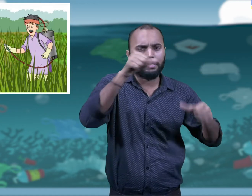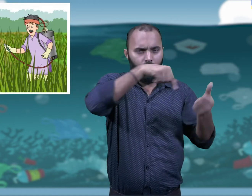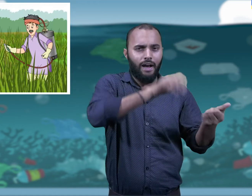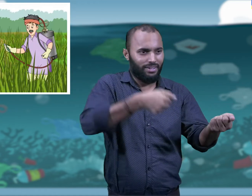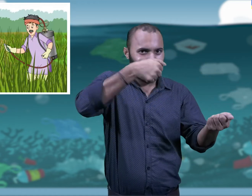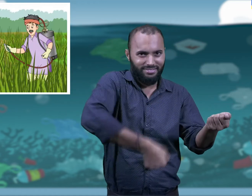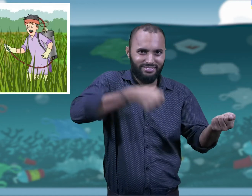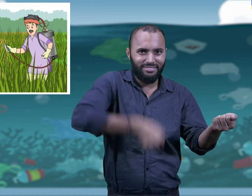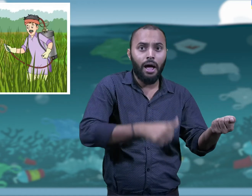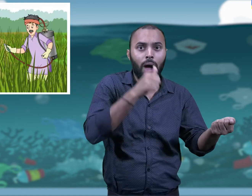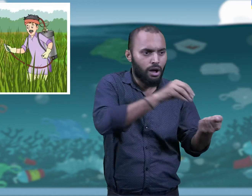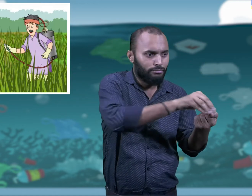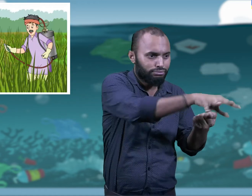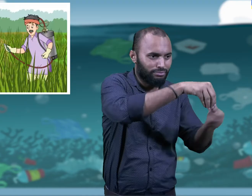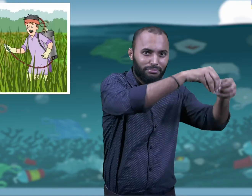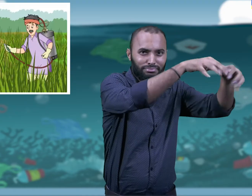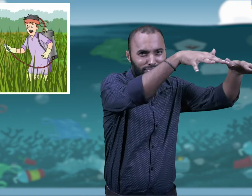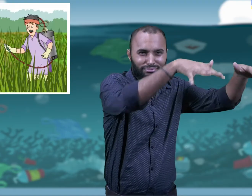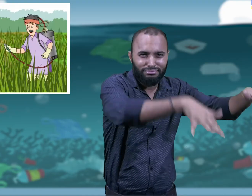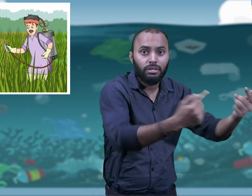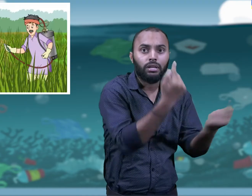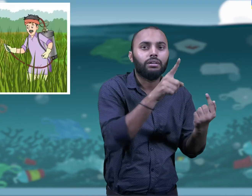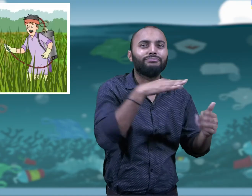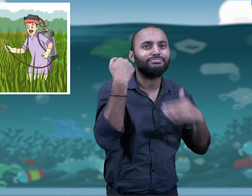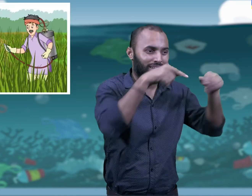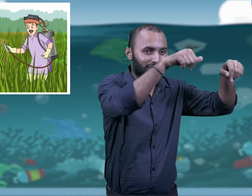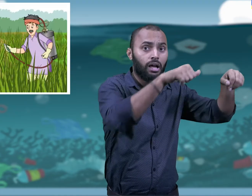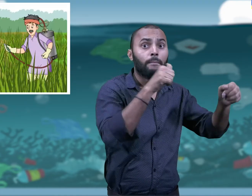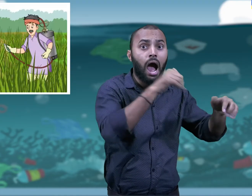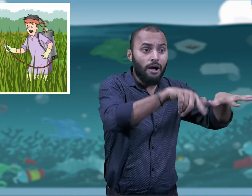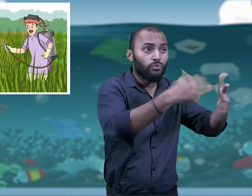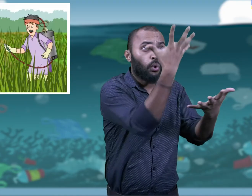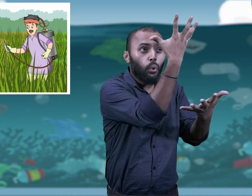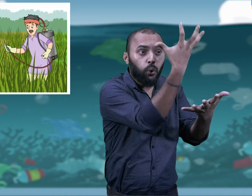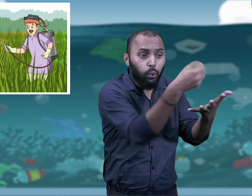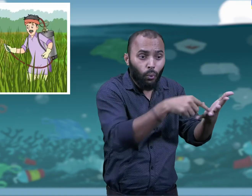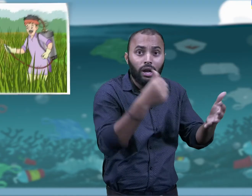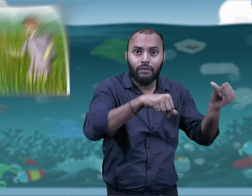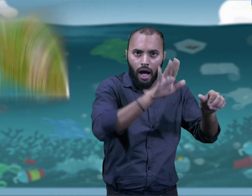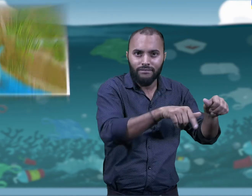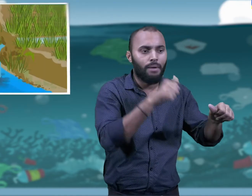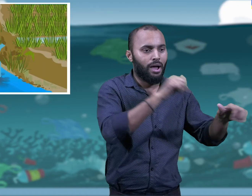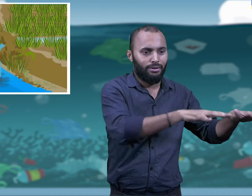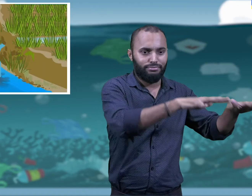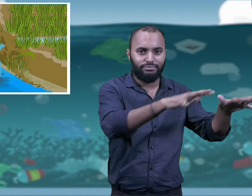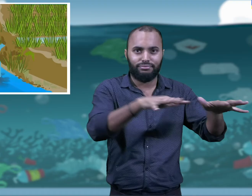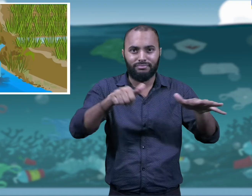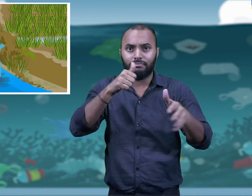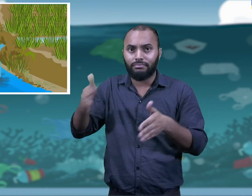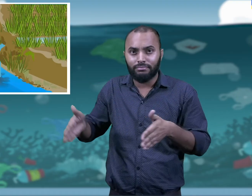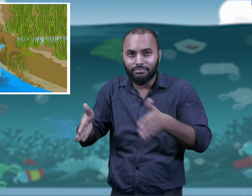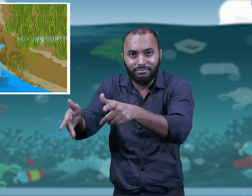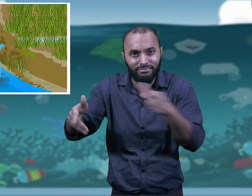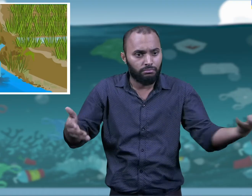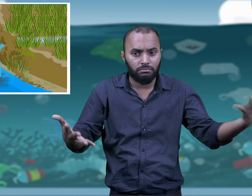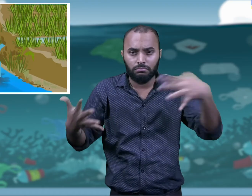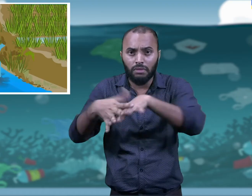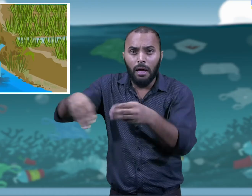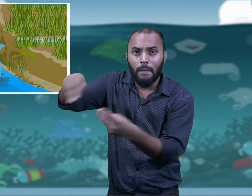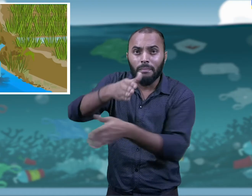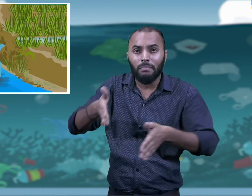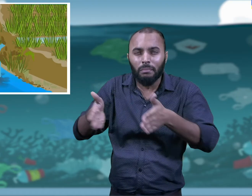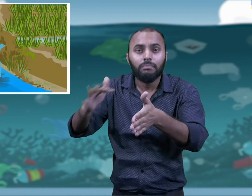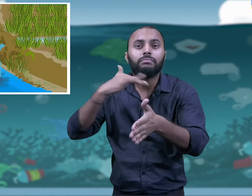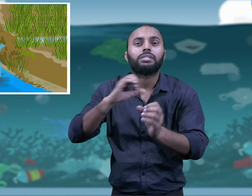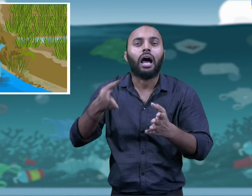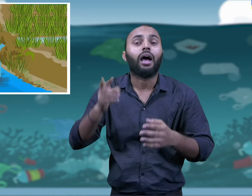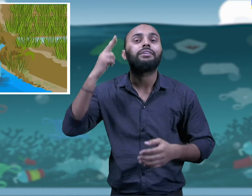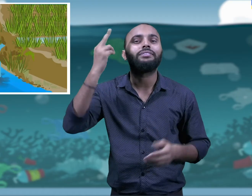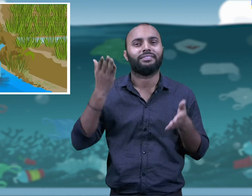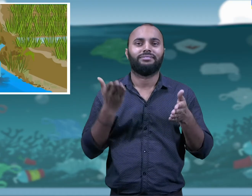and fertilizers that pollute the water of the nearby water bodies.